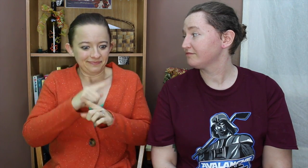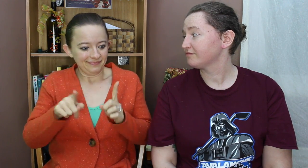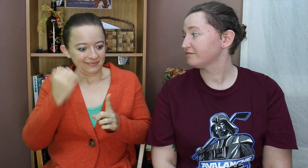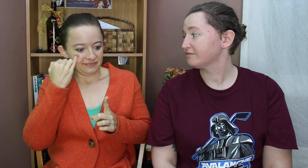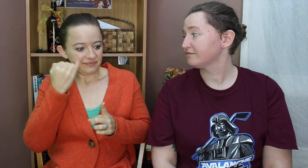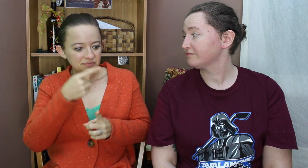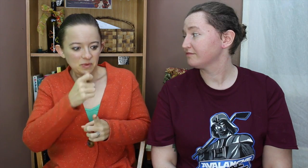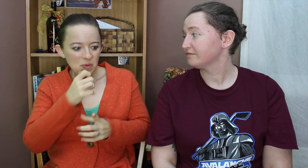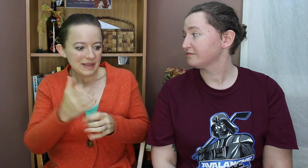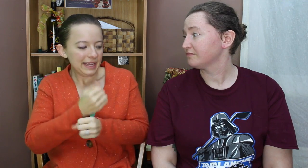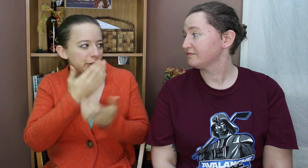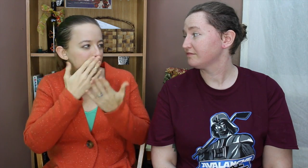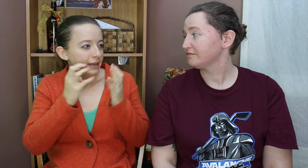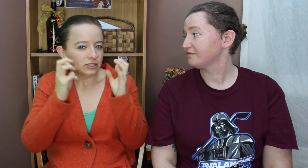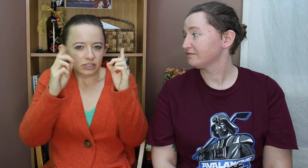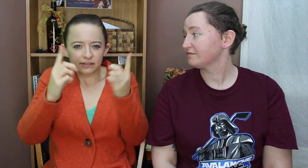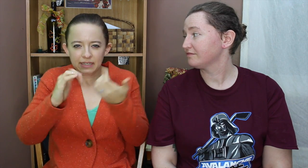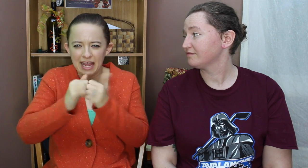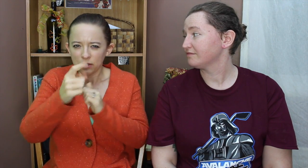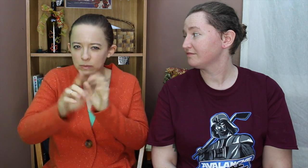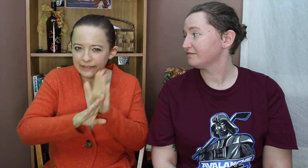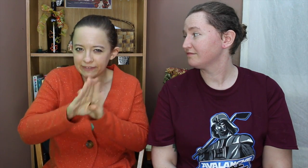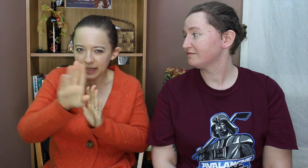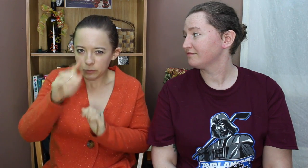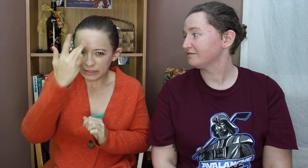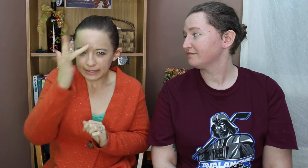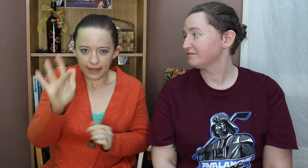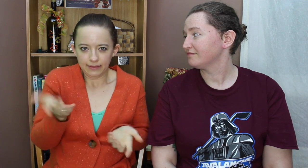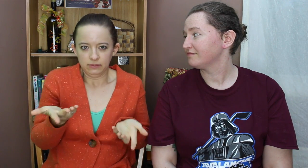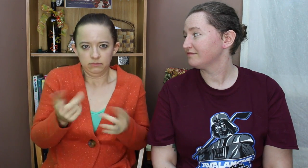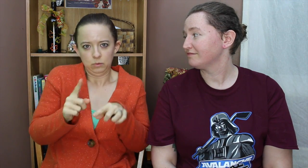intelligent but if you don't have the opportunity to get a good education